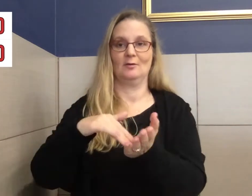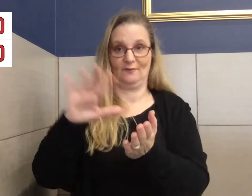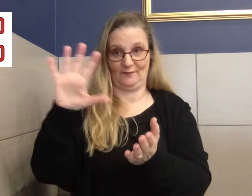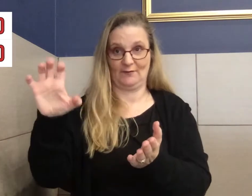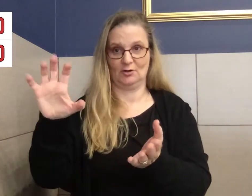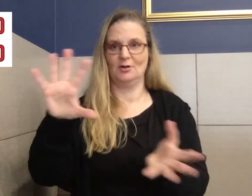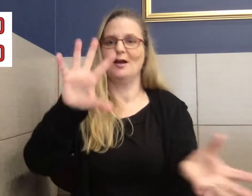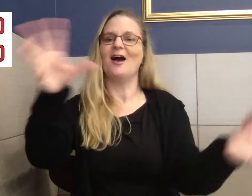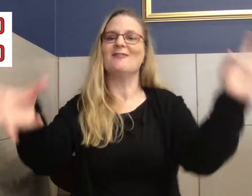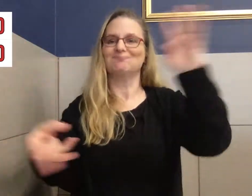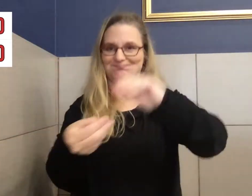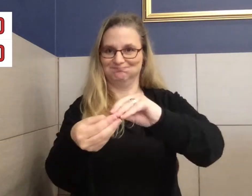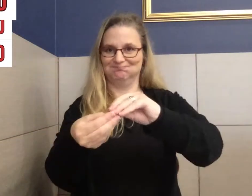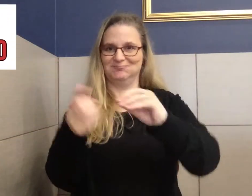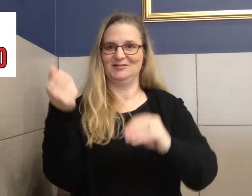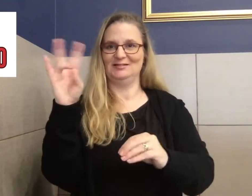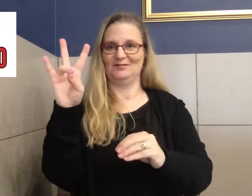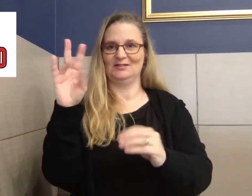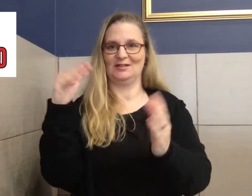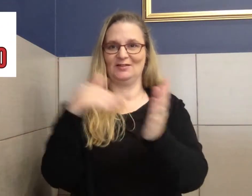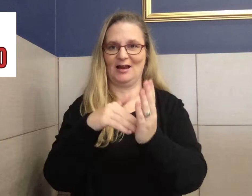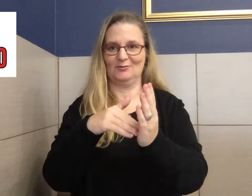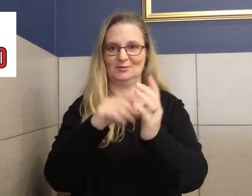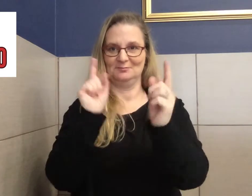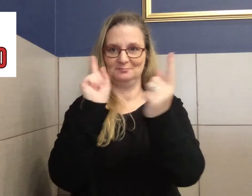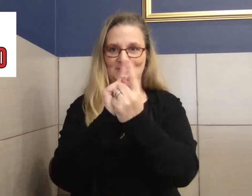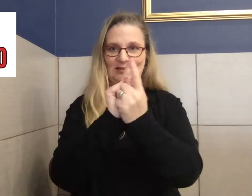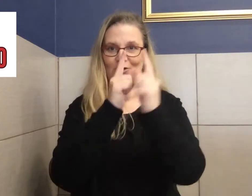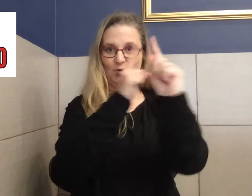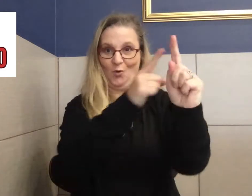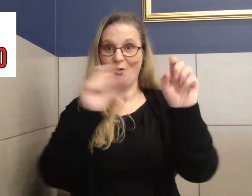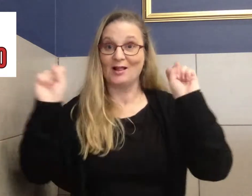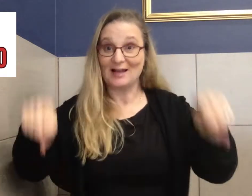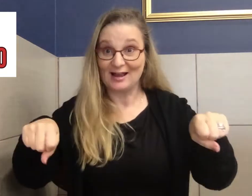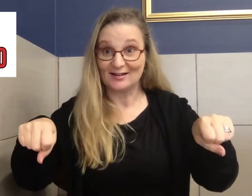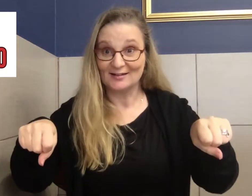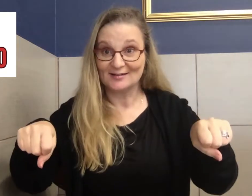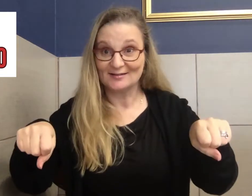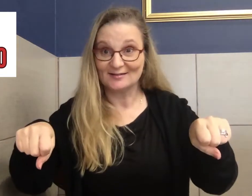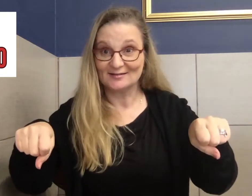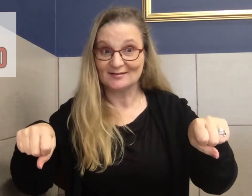Totalling $17,000, which will meet our goal to cover all expenses.